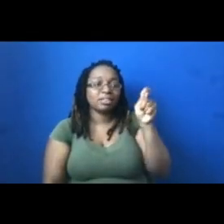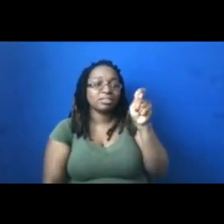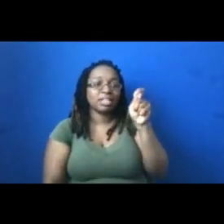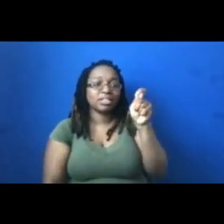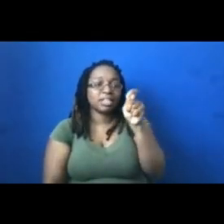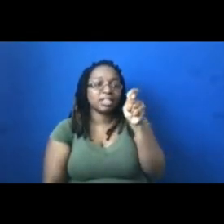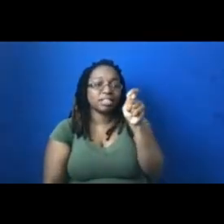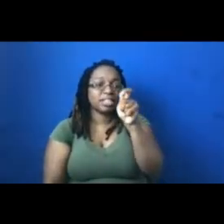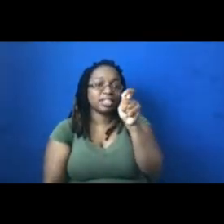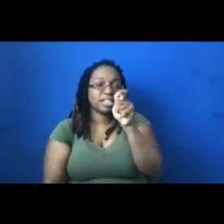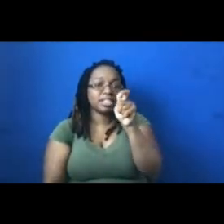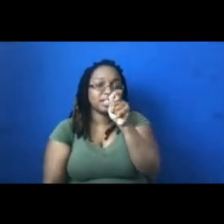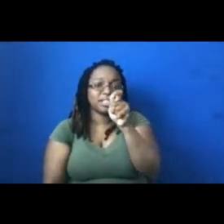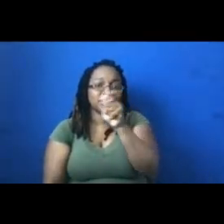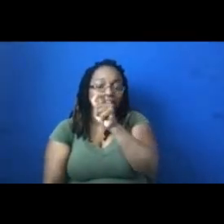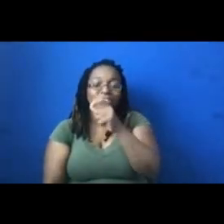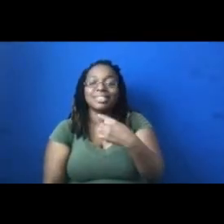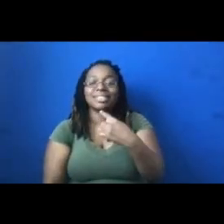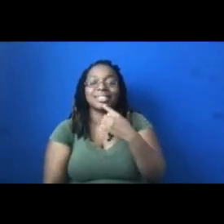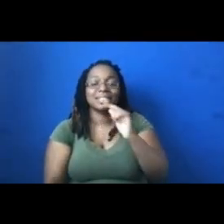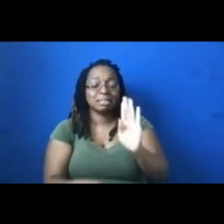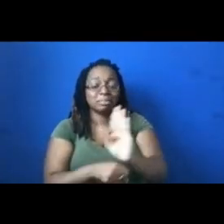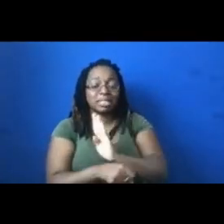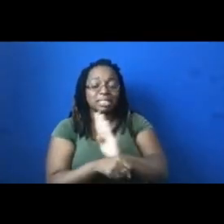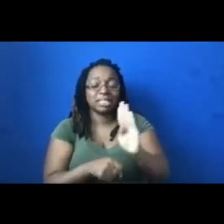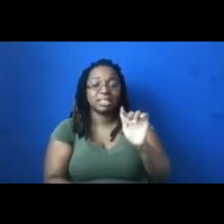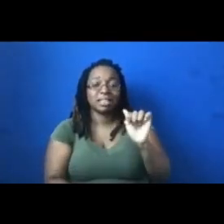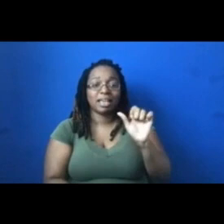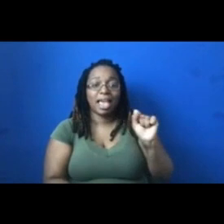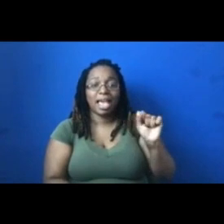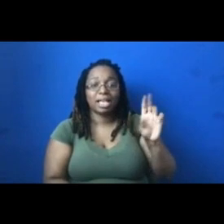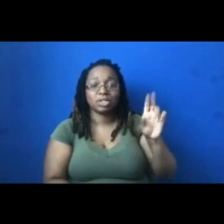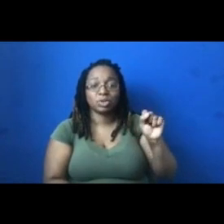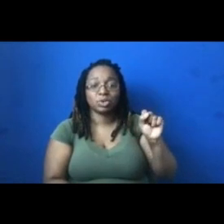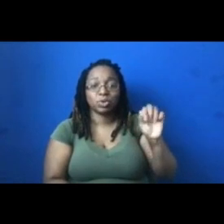as usual. So through time you expect to deliver this service.